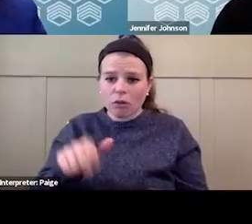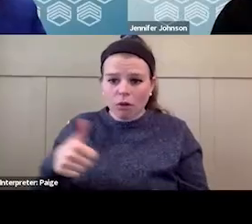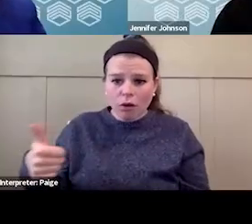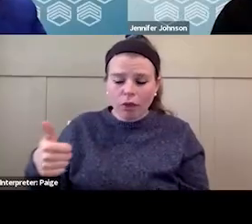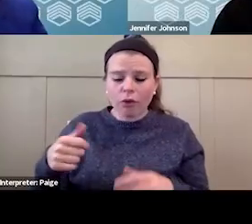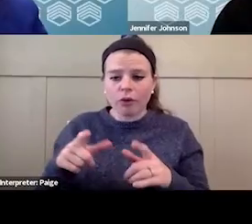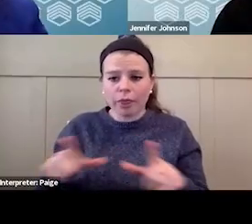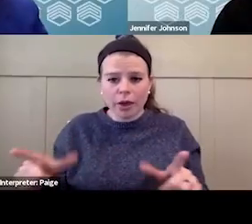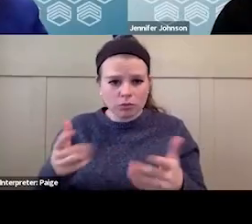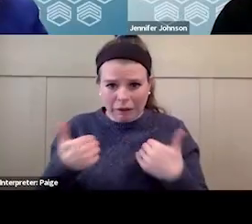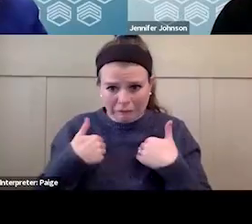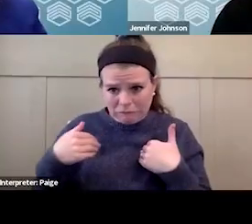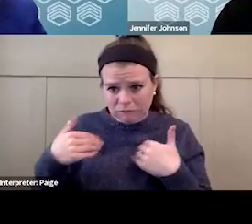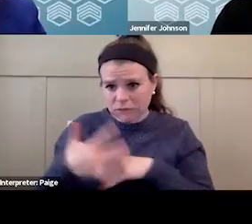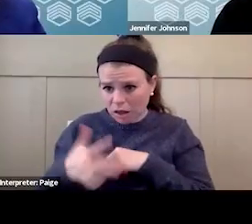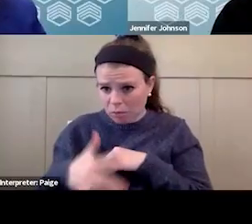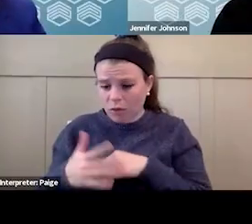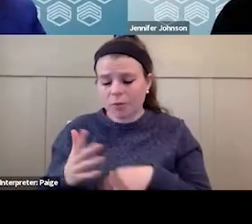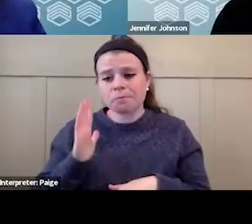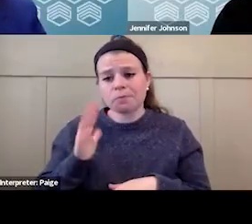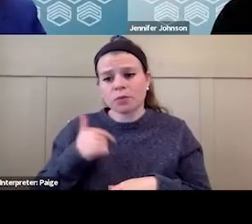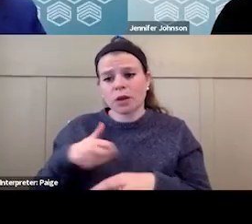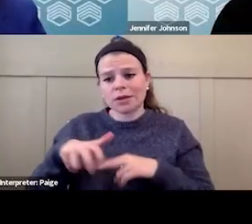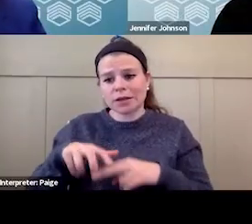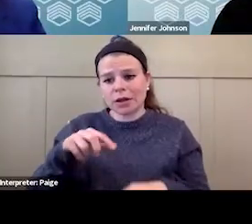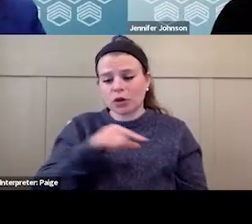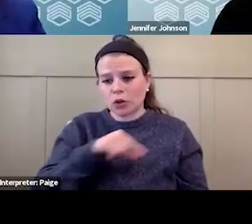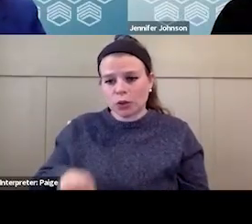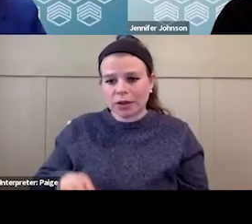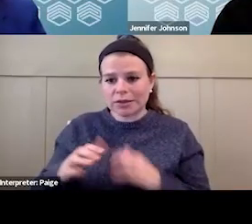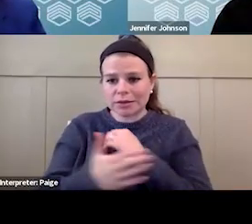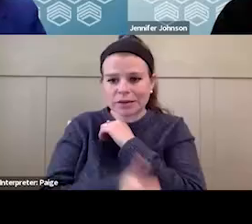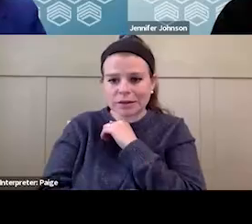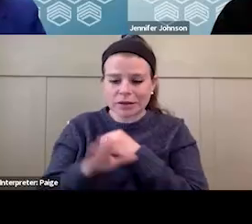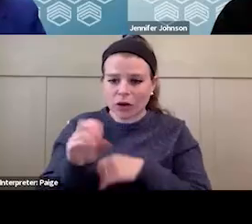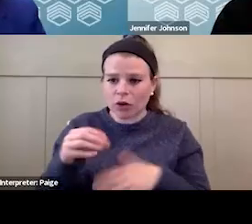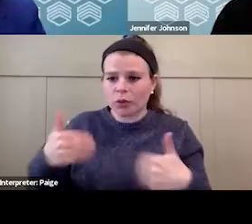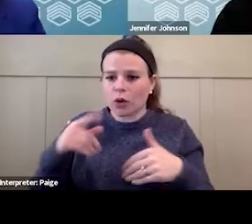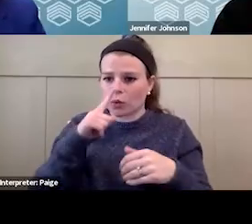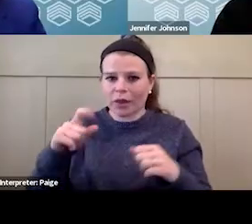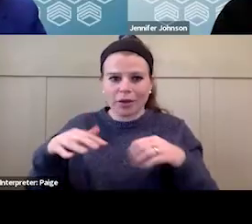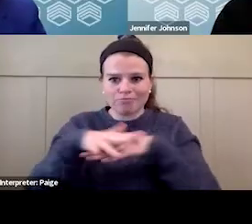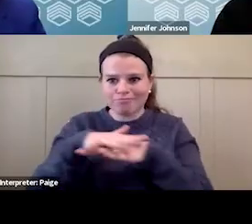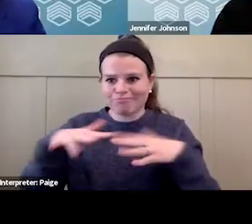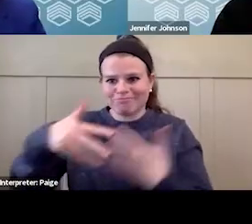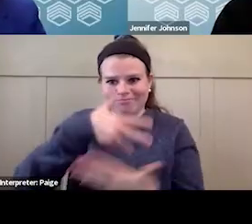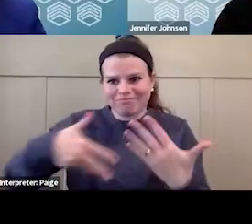Um, when I sat in Queens County, we were the melting pot. We had lots of different languages spoken there, so we had to be sure